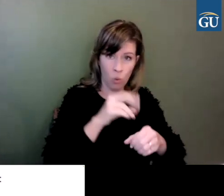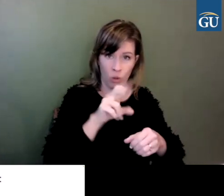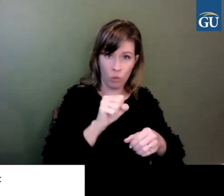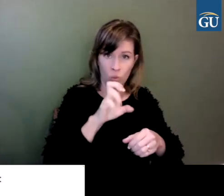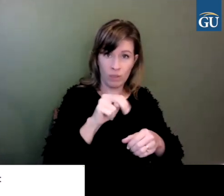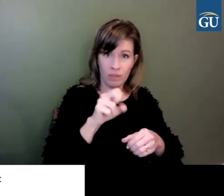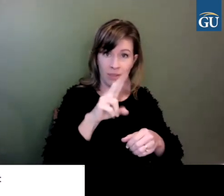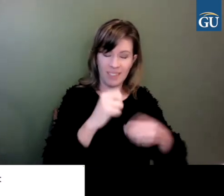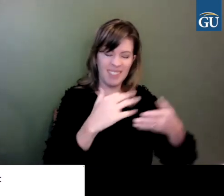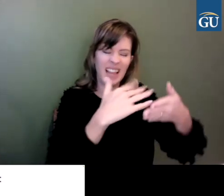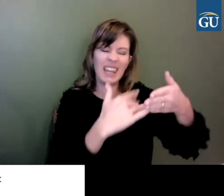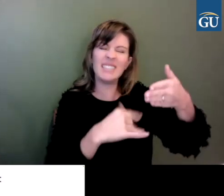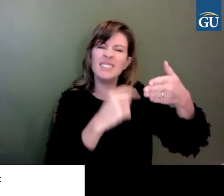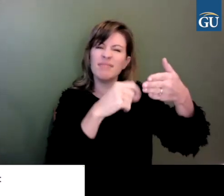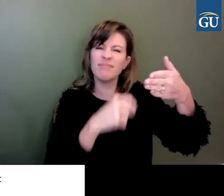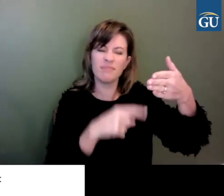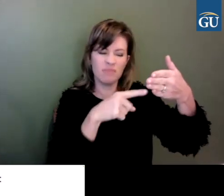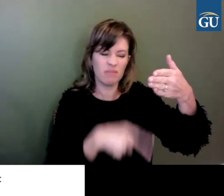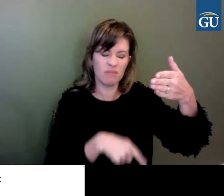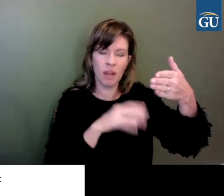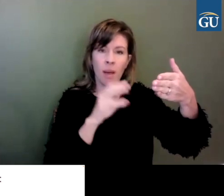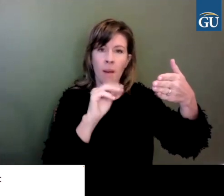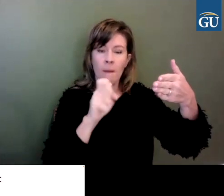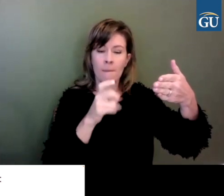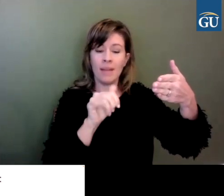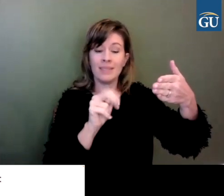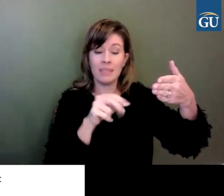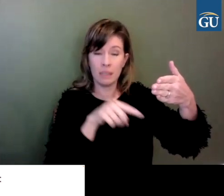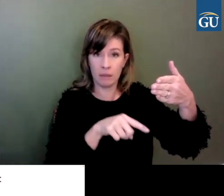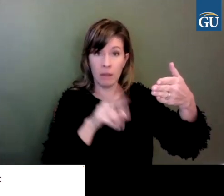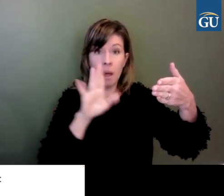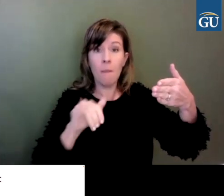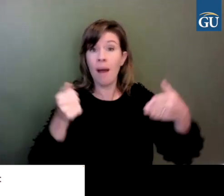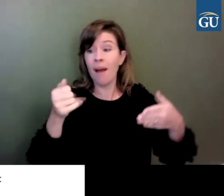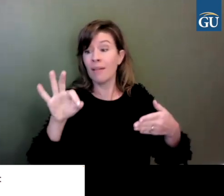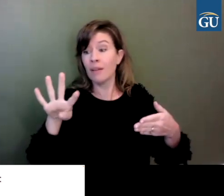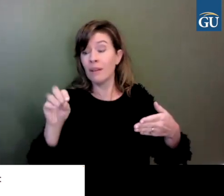1940, we had taken that category off. So if you think